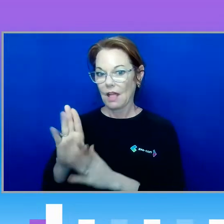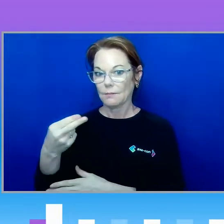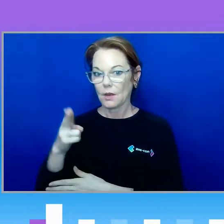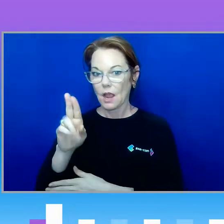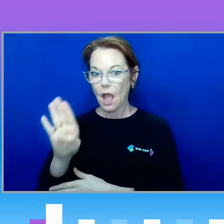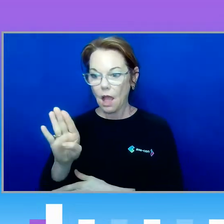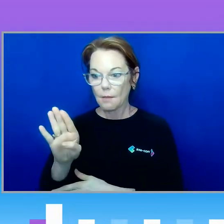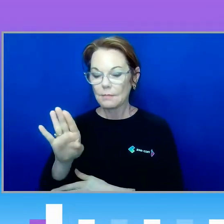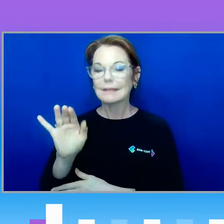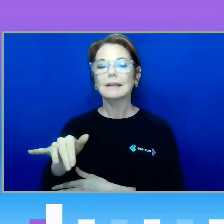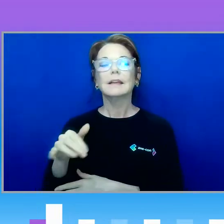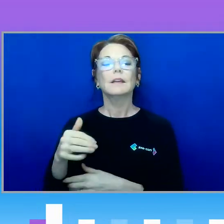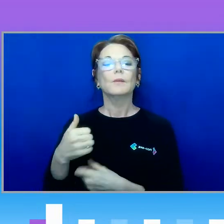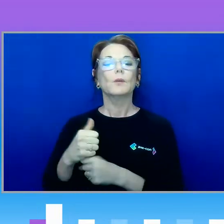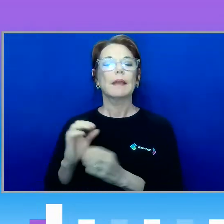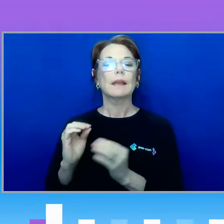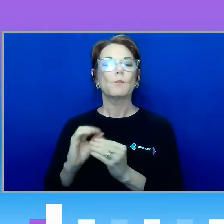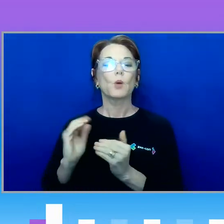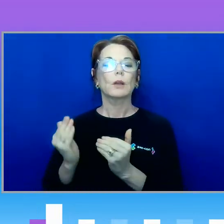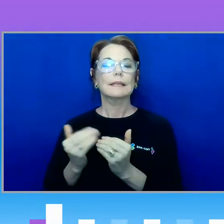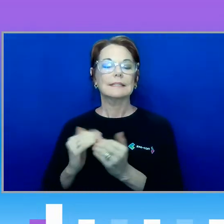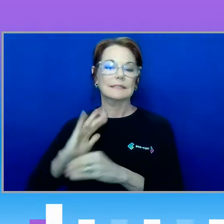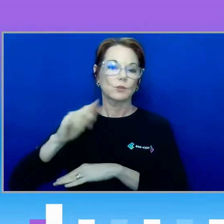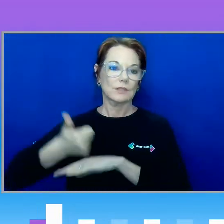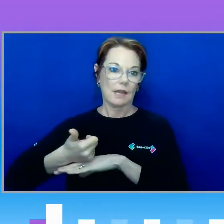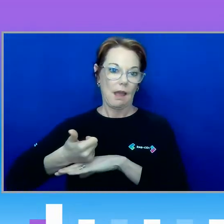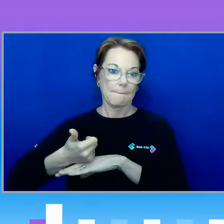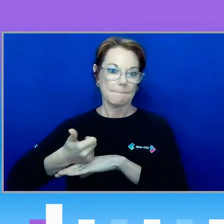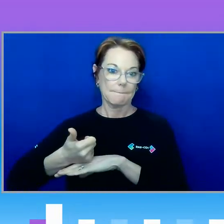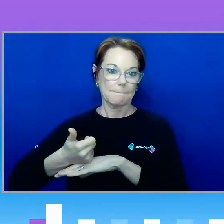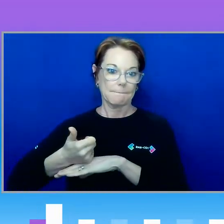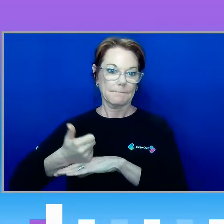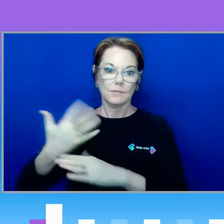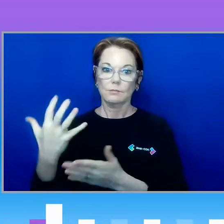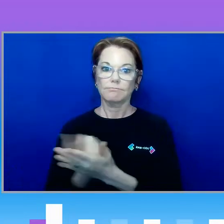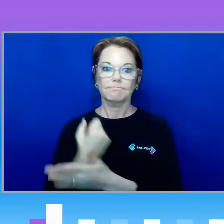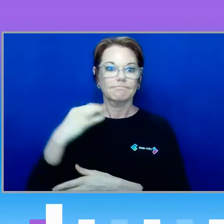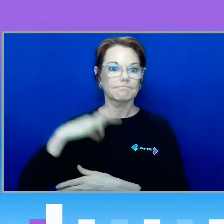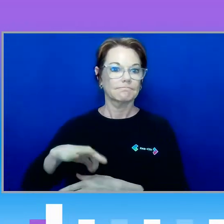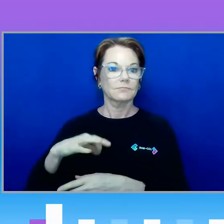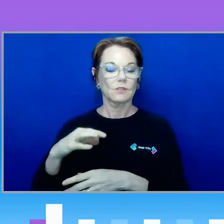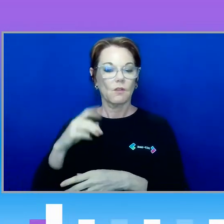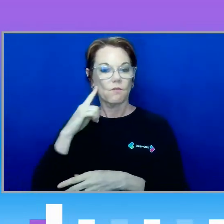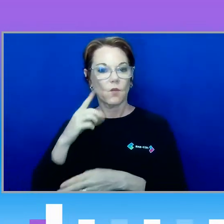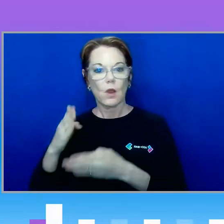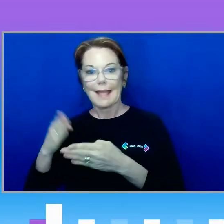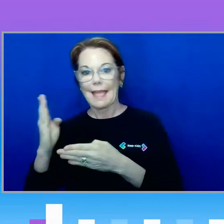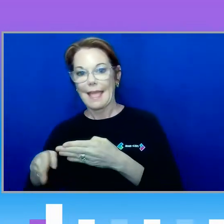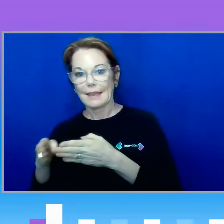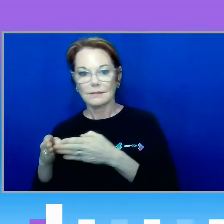really easy to kind of get set up so that you get value from your whole end to end testing